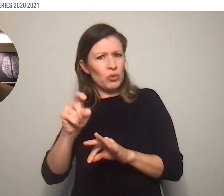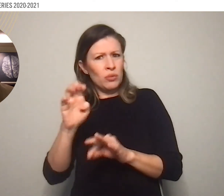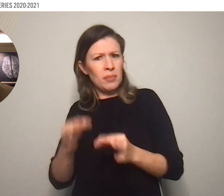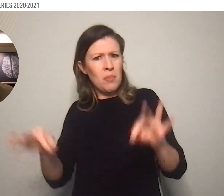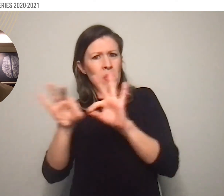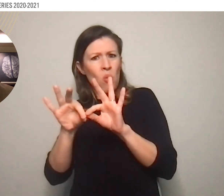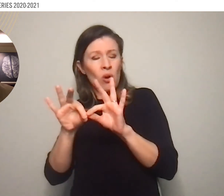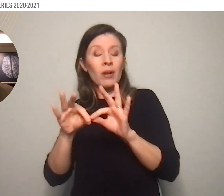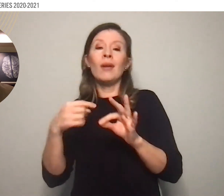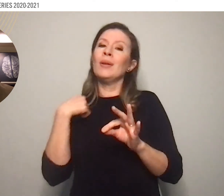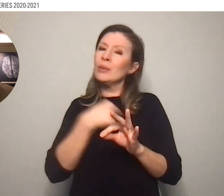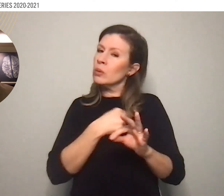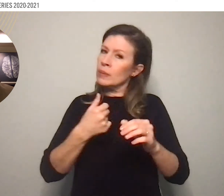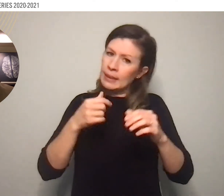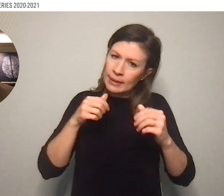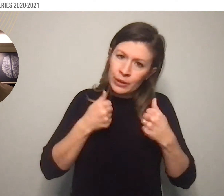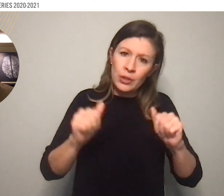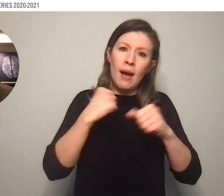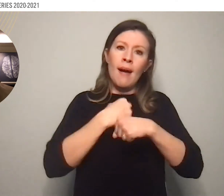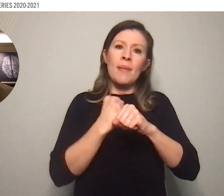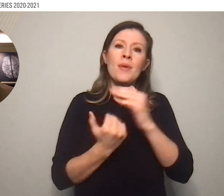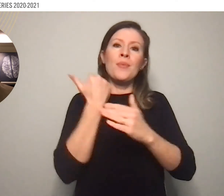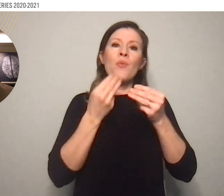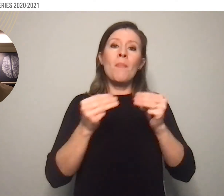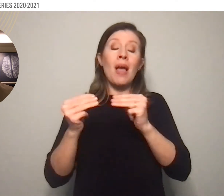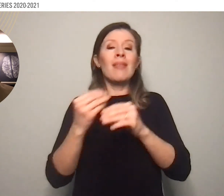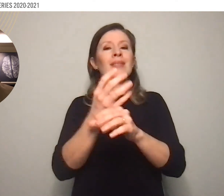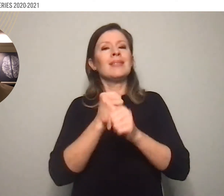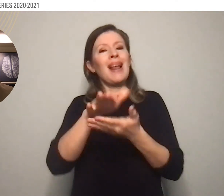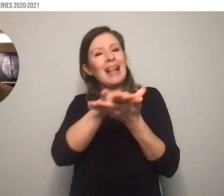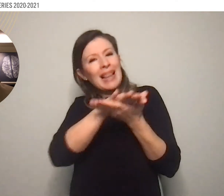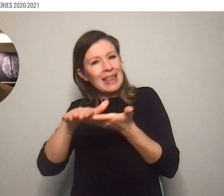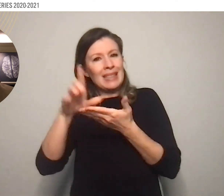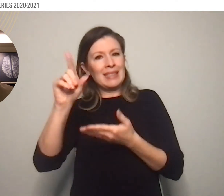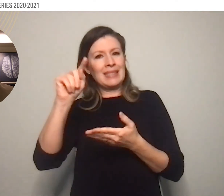methods to increase the ability to get clean data that can be utilized to characterize individuals.